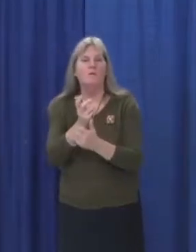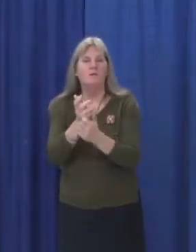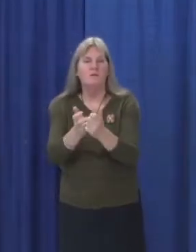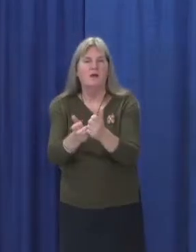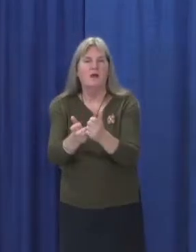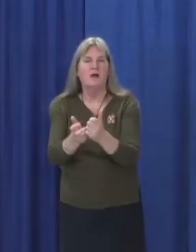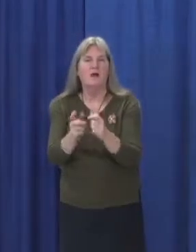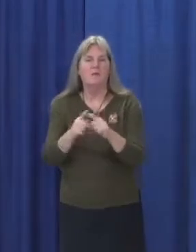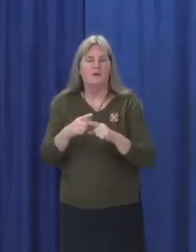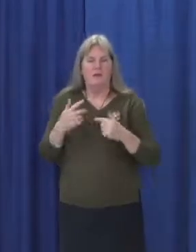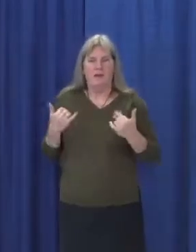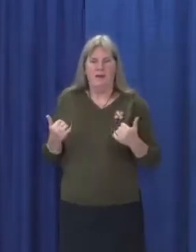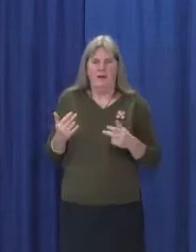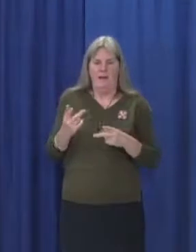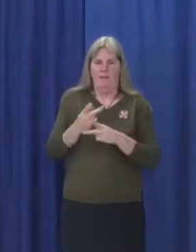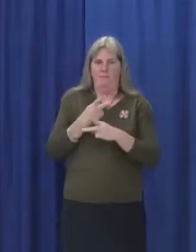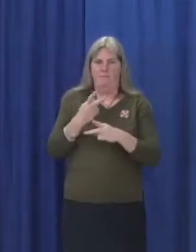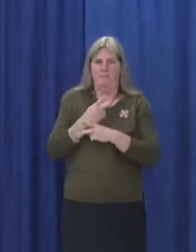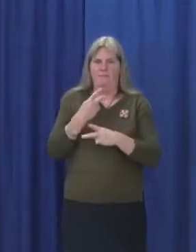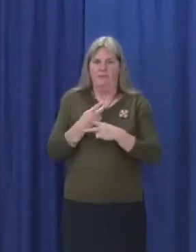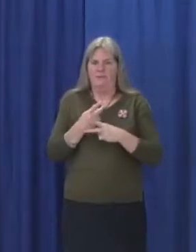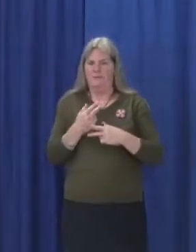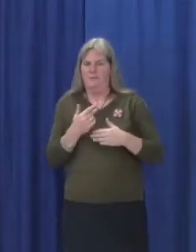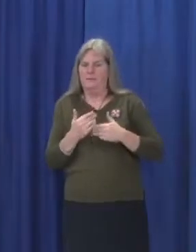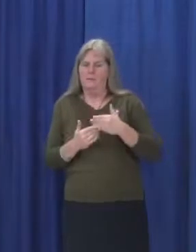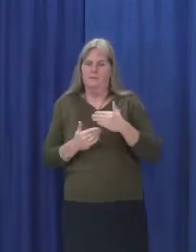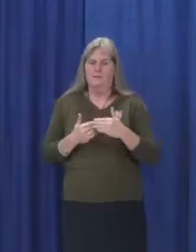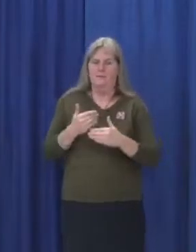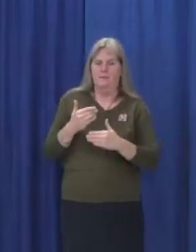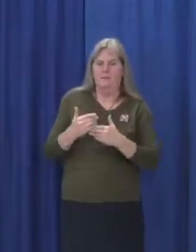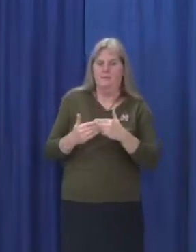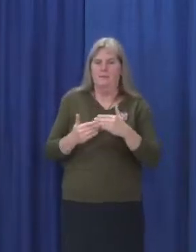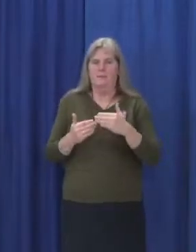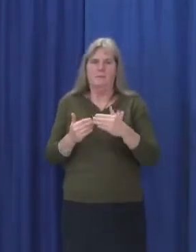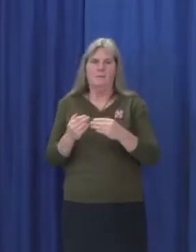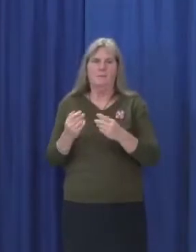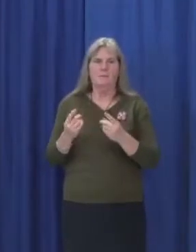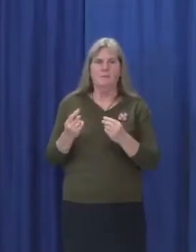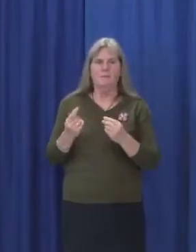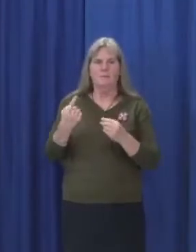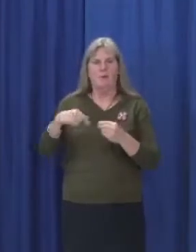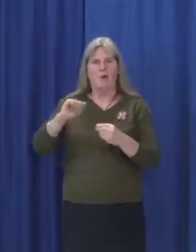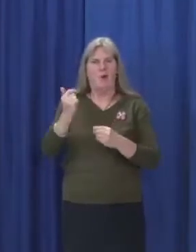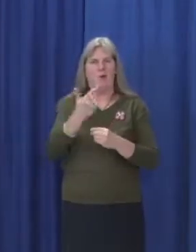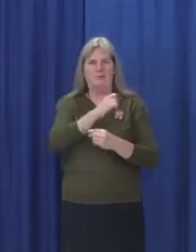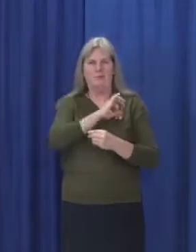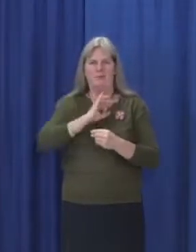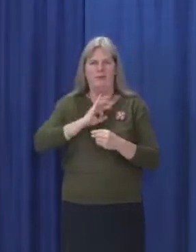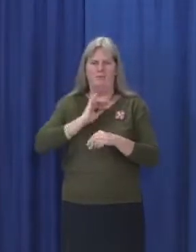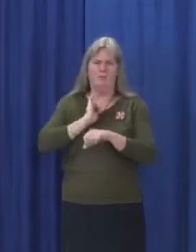this requirement, the statistics for employees and we will work